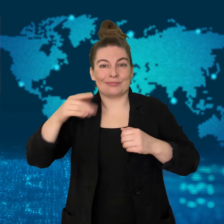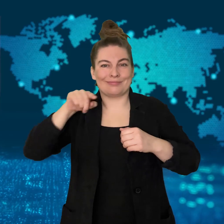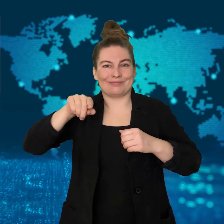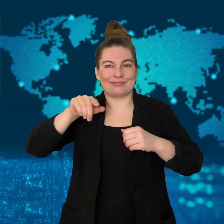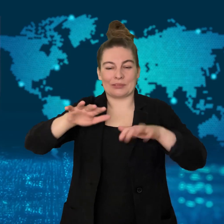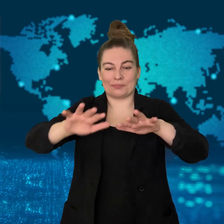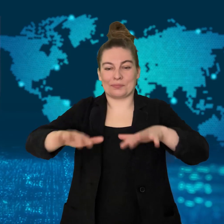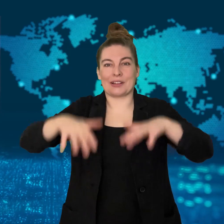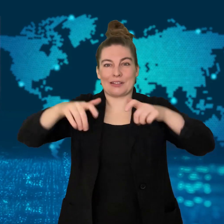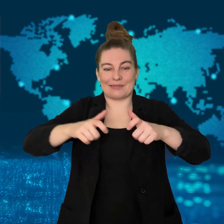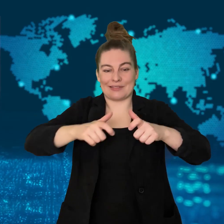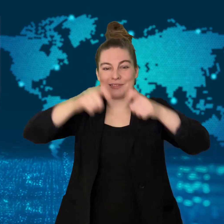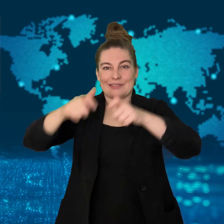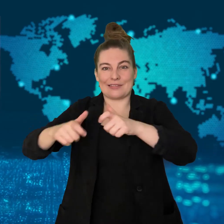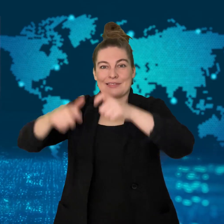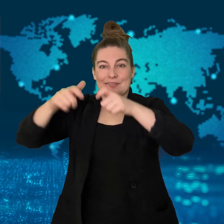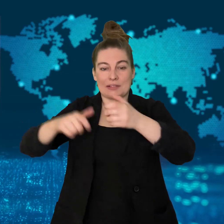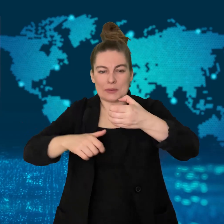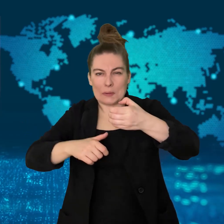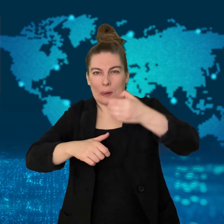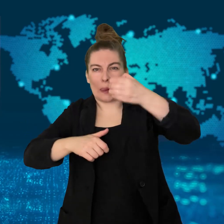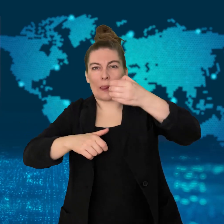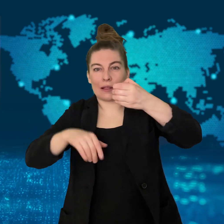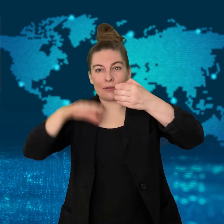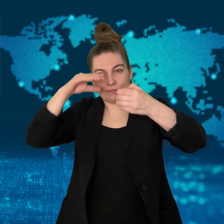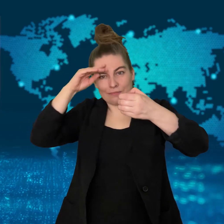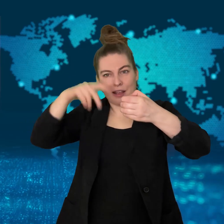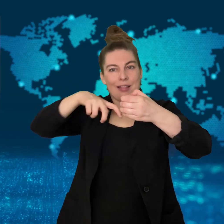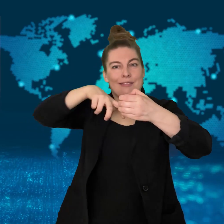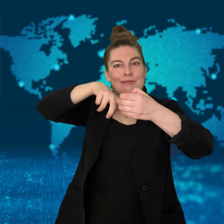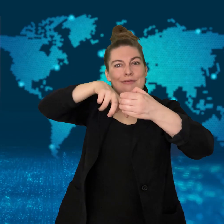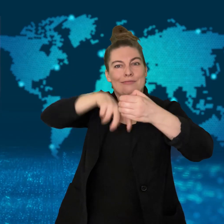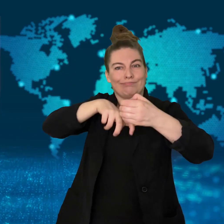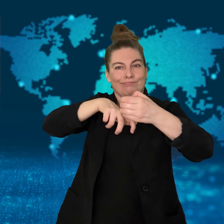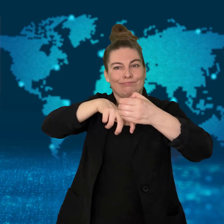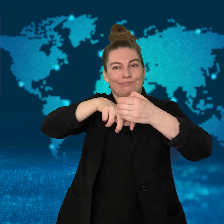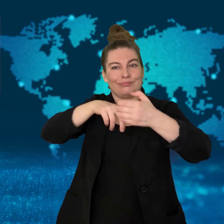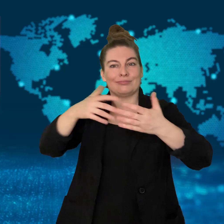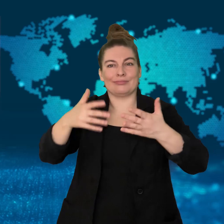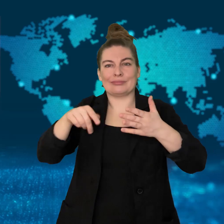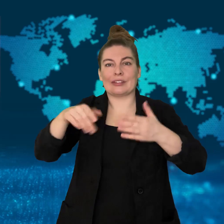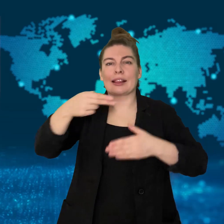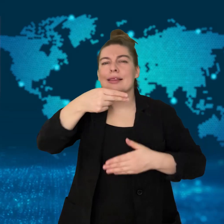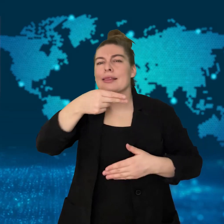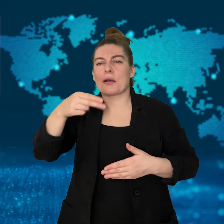the tower housing Big Ben.